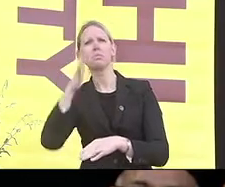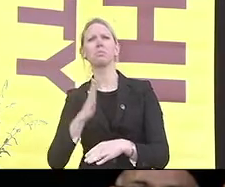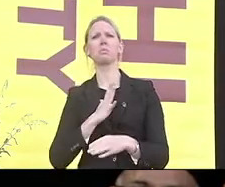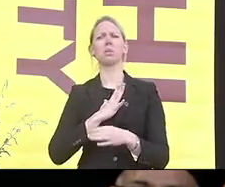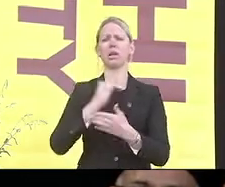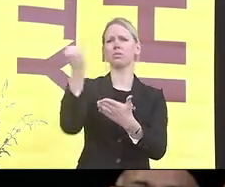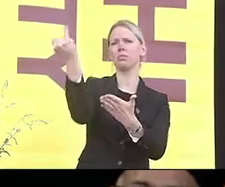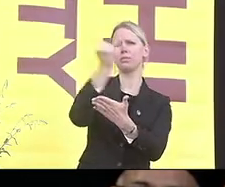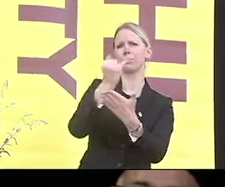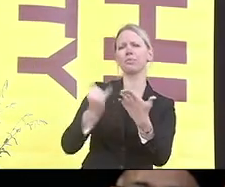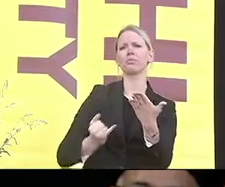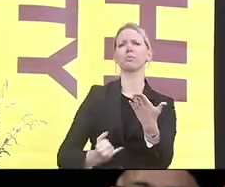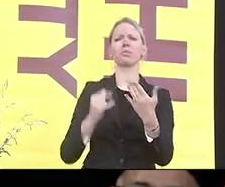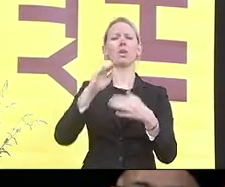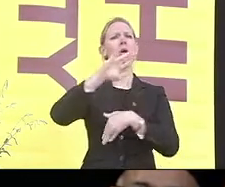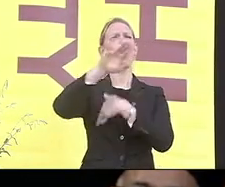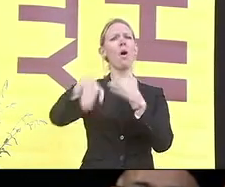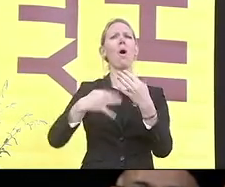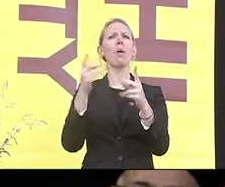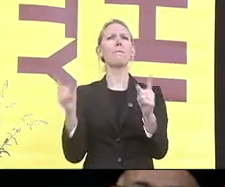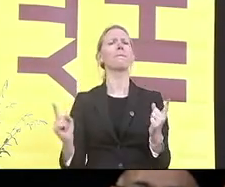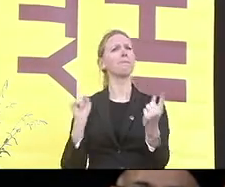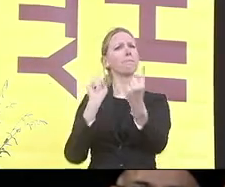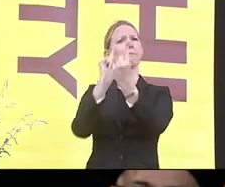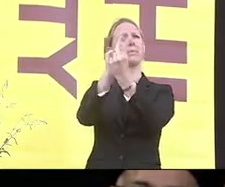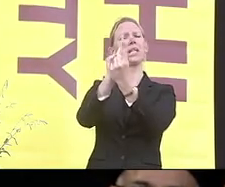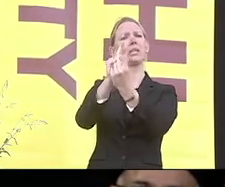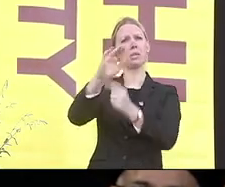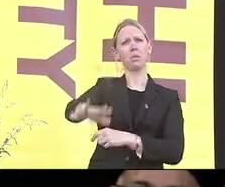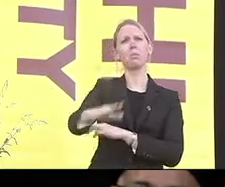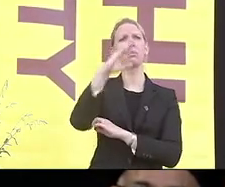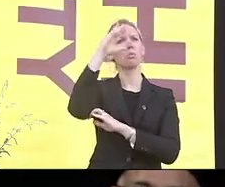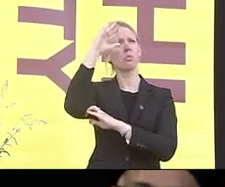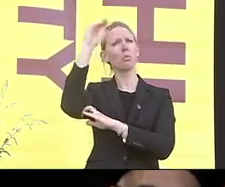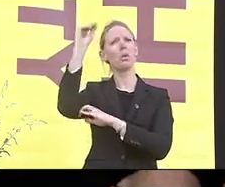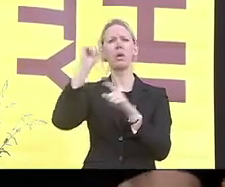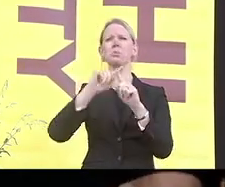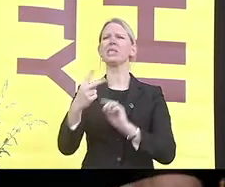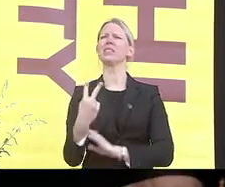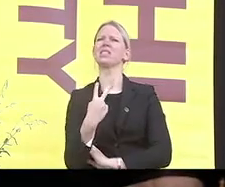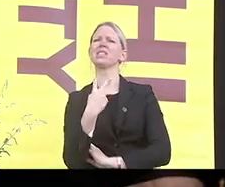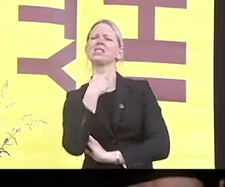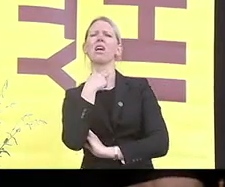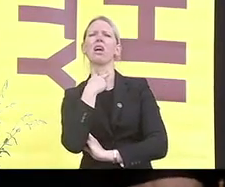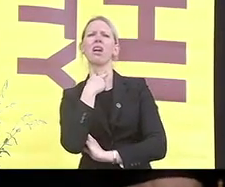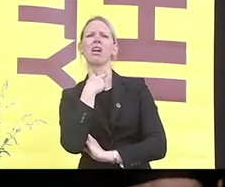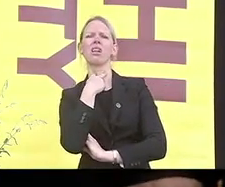Lamplighter all meet the prince but are stuck in their routines as the book goes